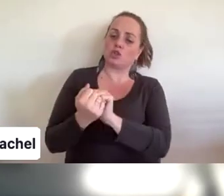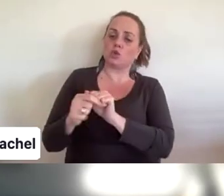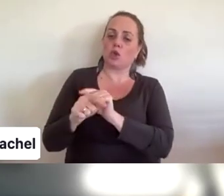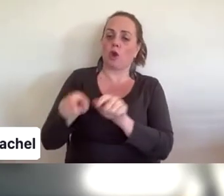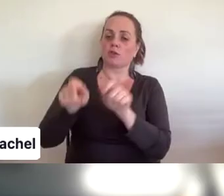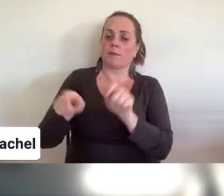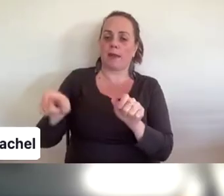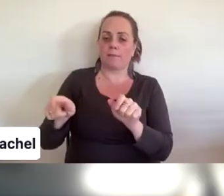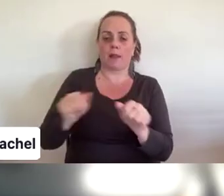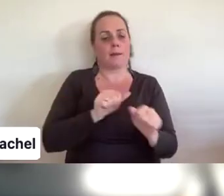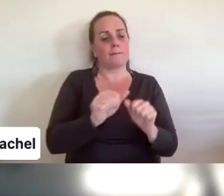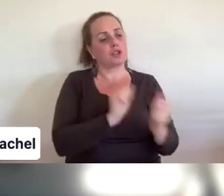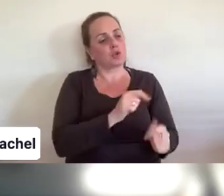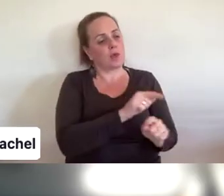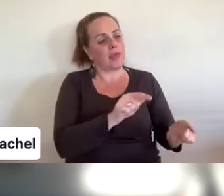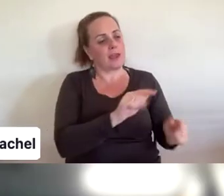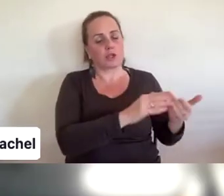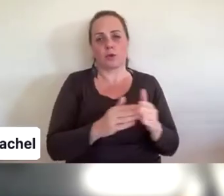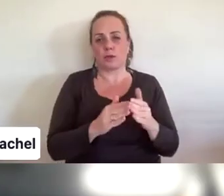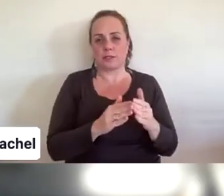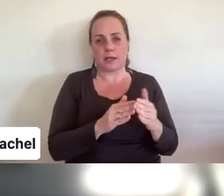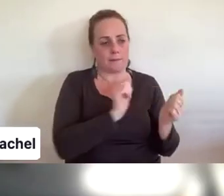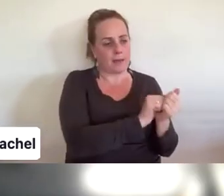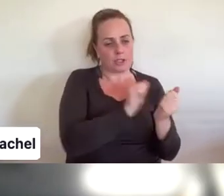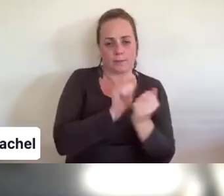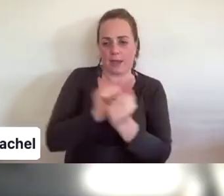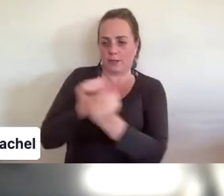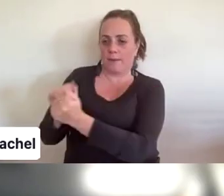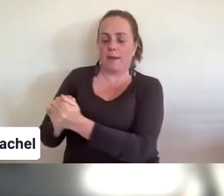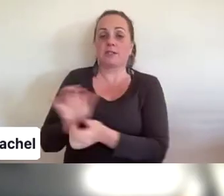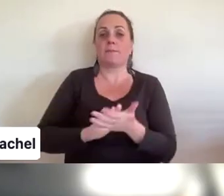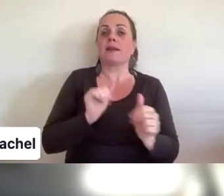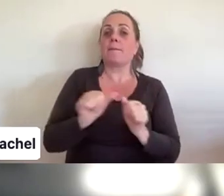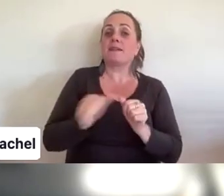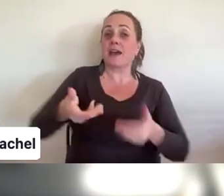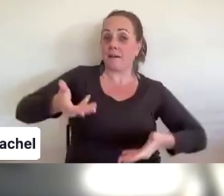these communities. And it meant greater balance when these communities were brought together